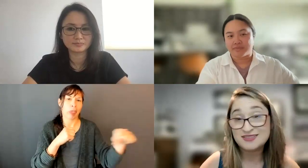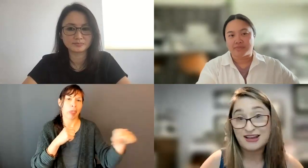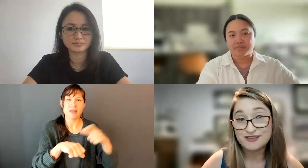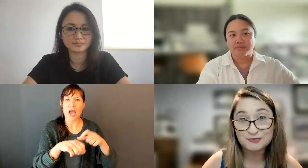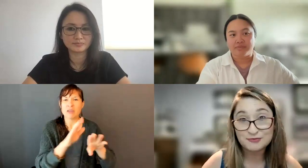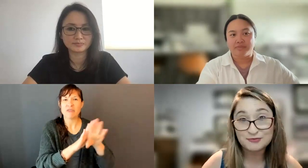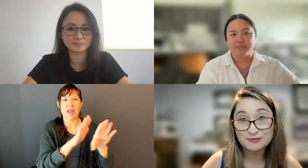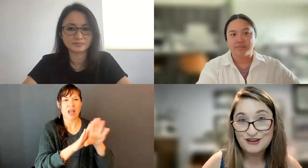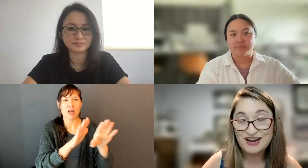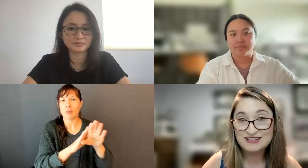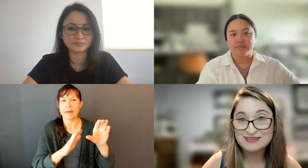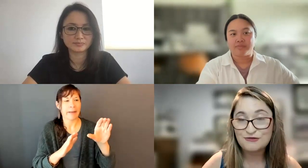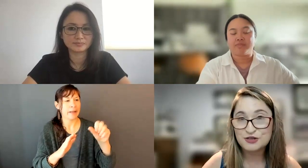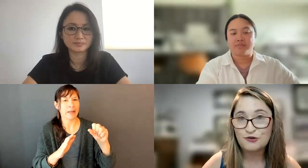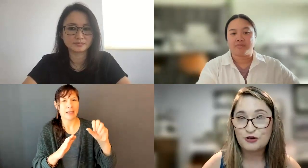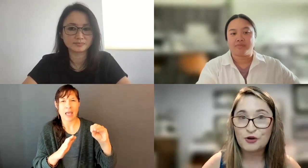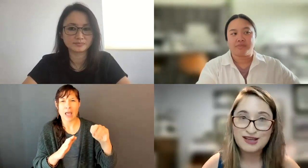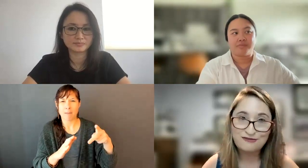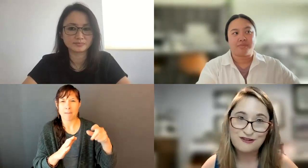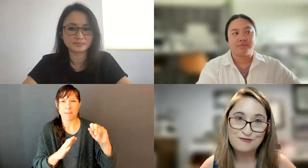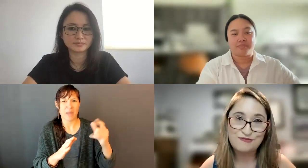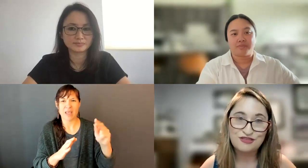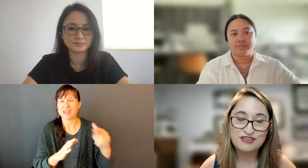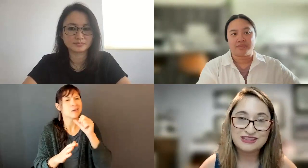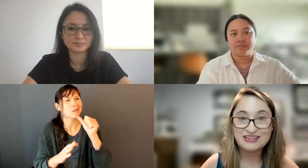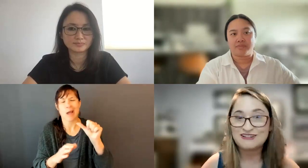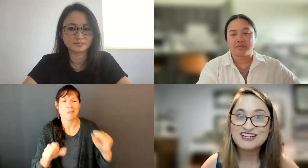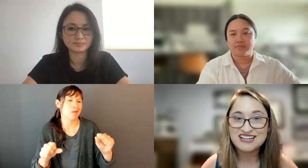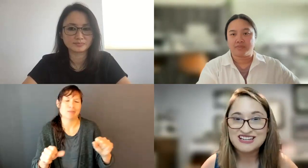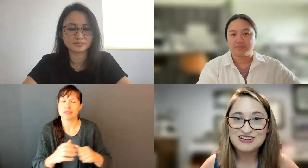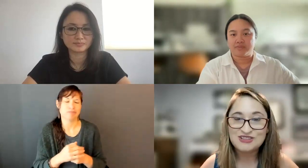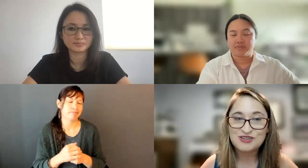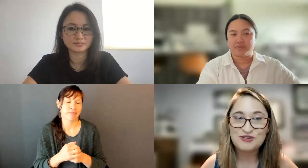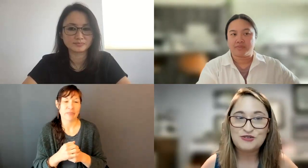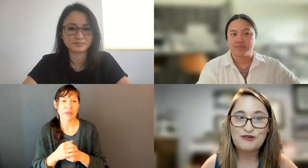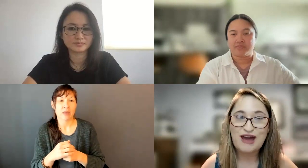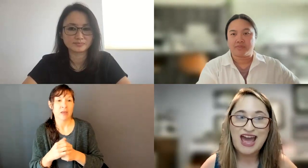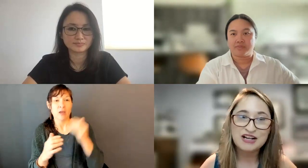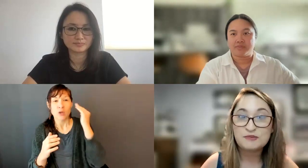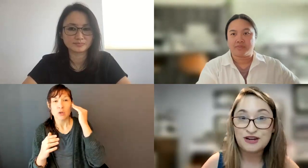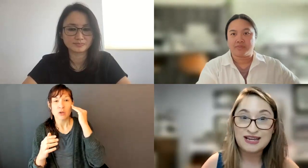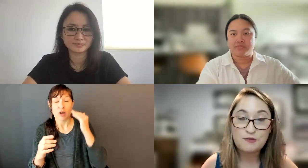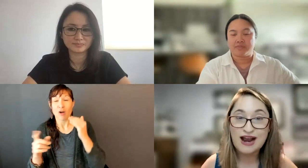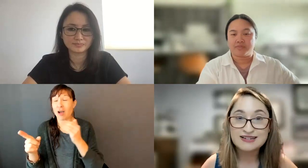It's just not feasible, right? So going from the theory to actually putting it in practice